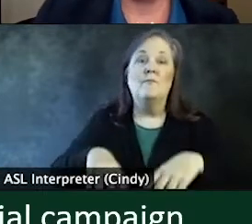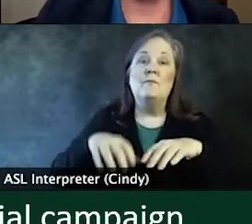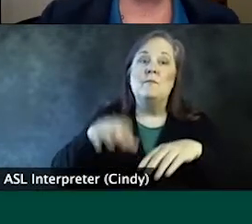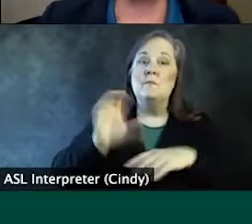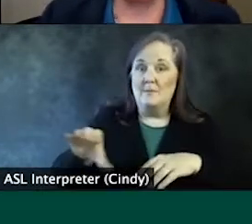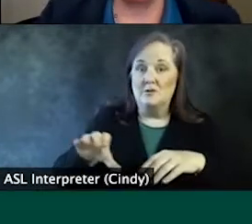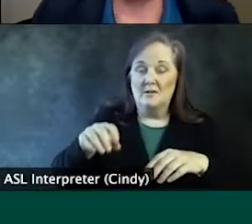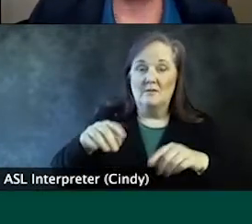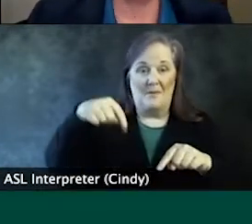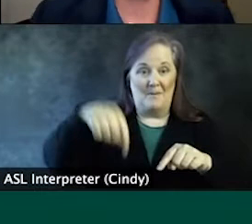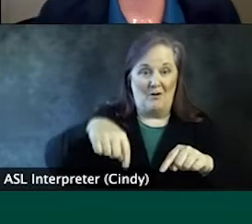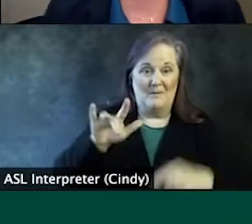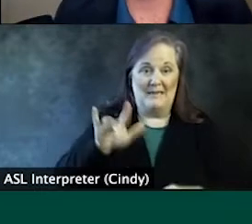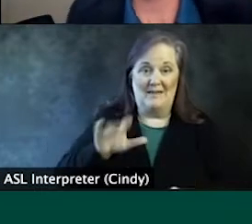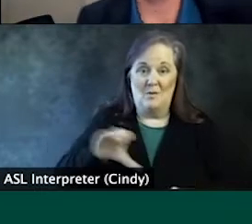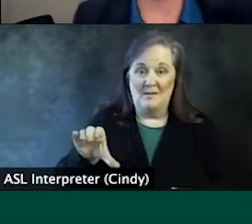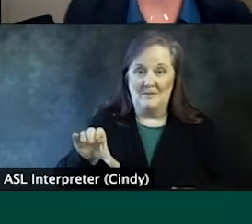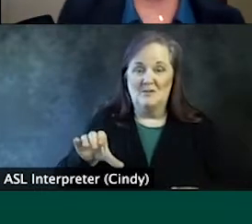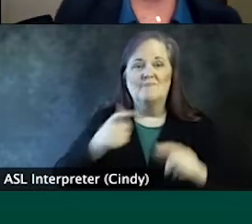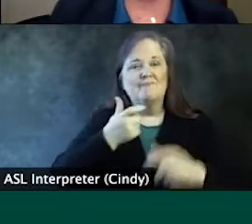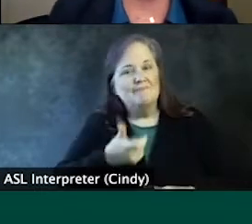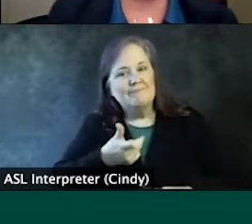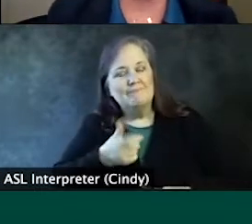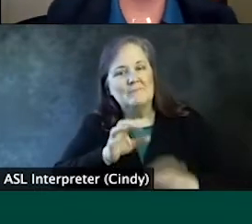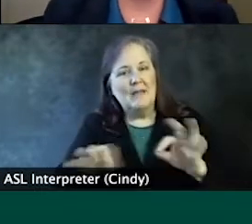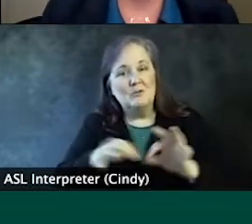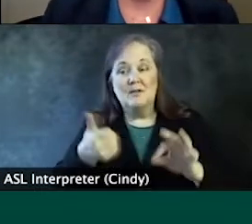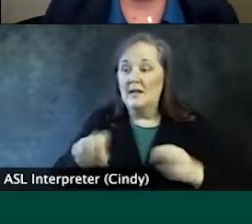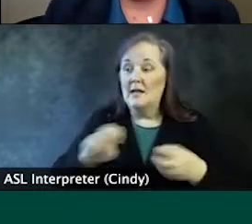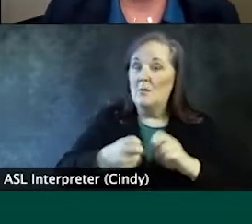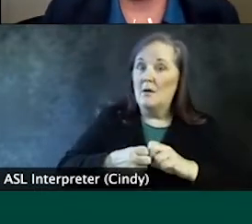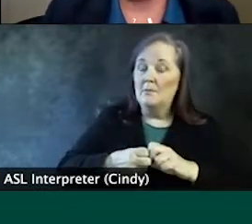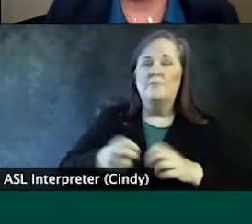And then some housekeeping before we begin this event. So it is being recorded.